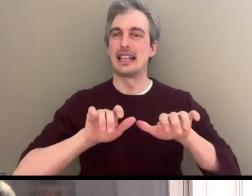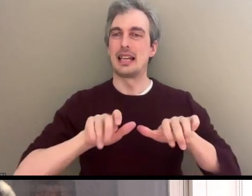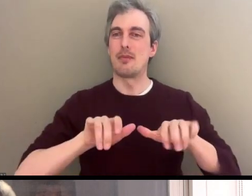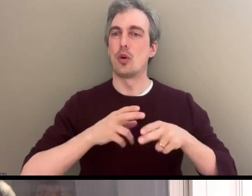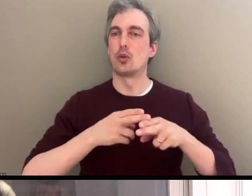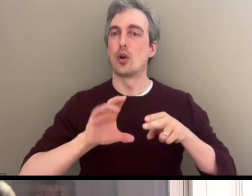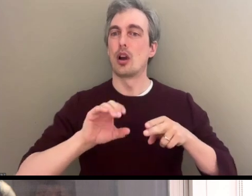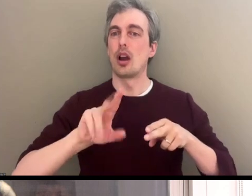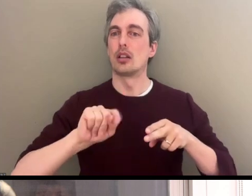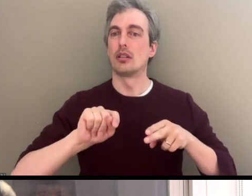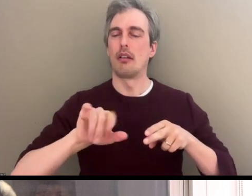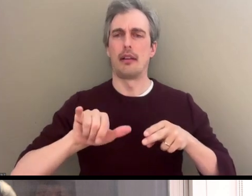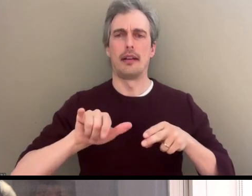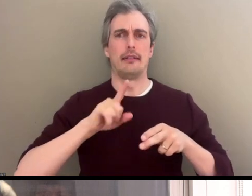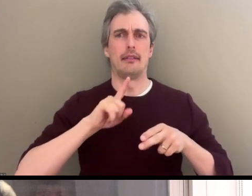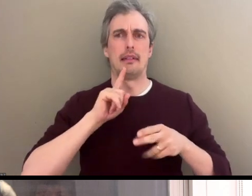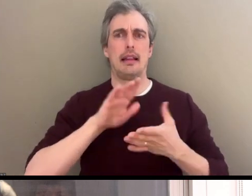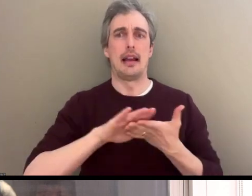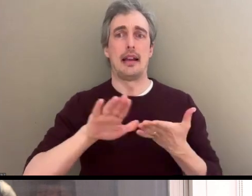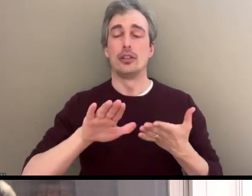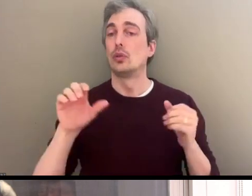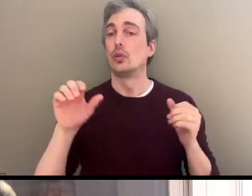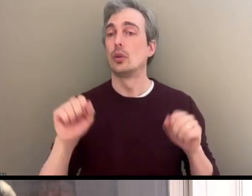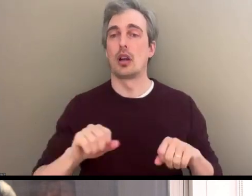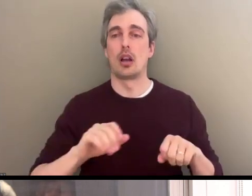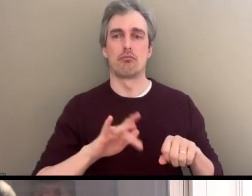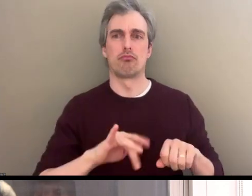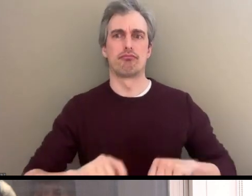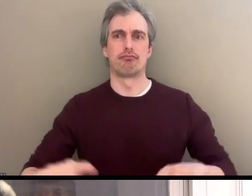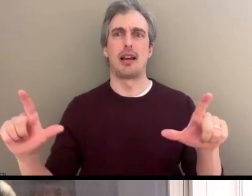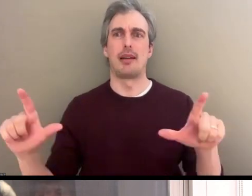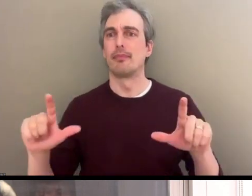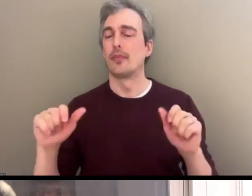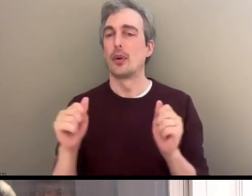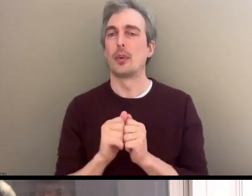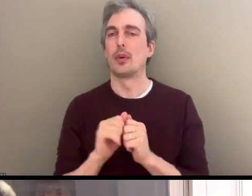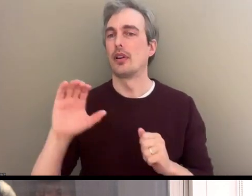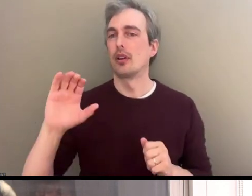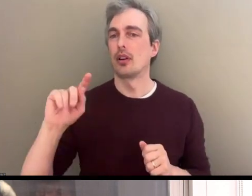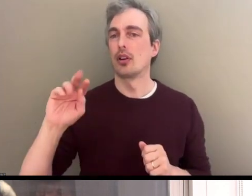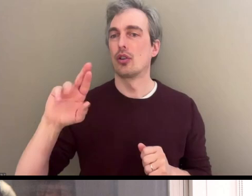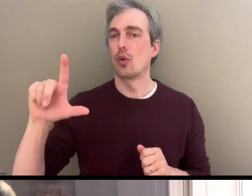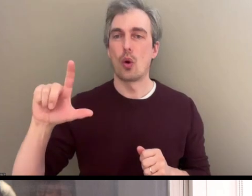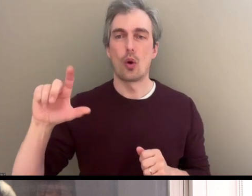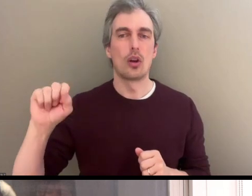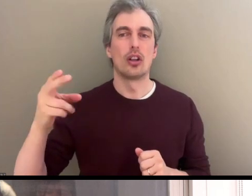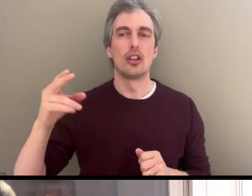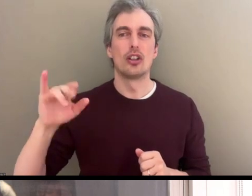So you could open the tool with Ctrl-Shift-U for Windows users and